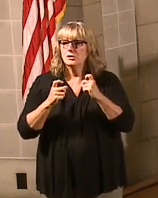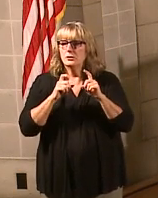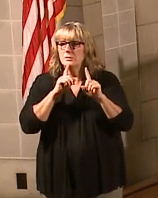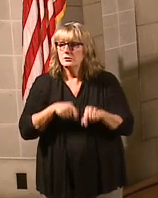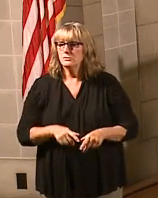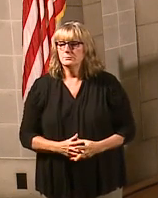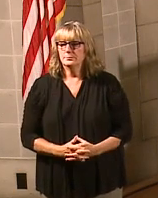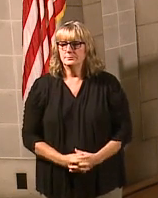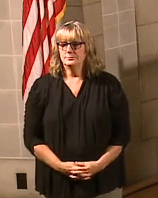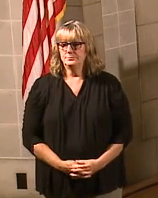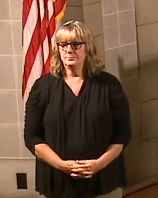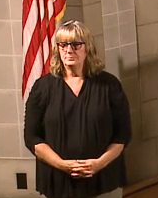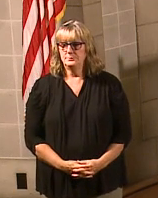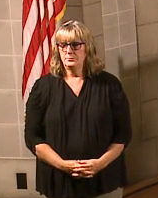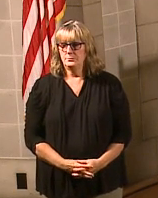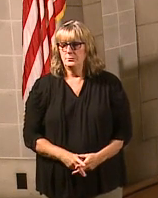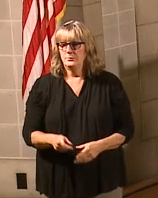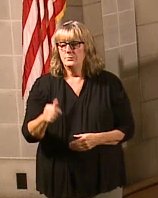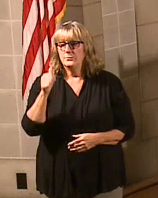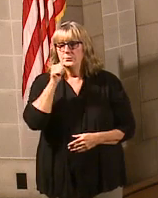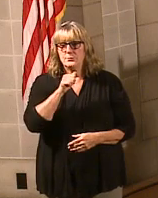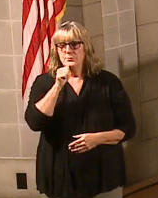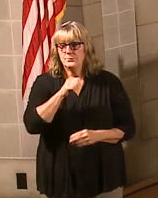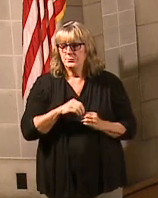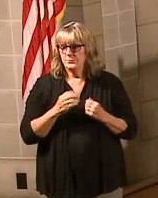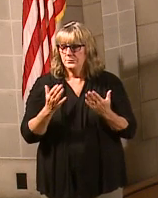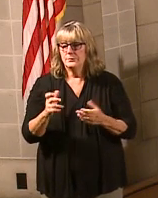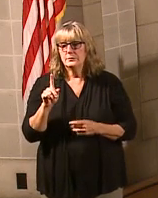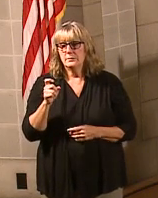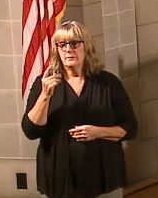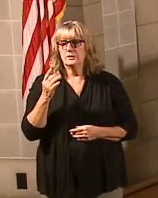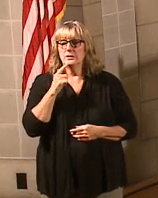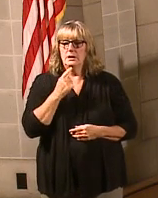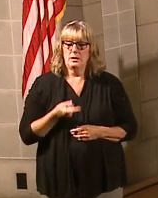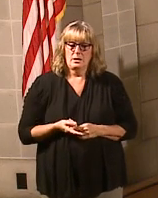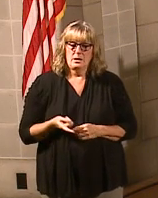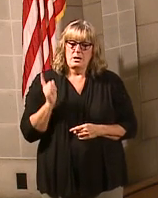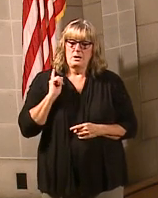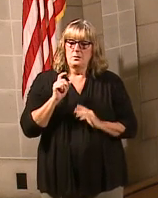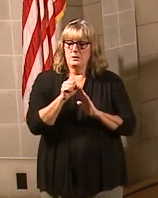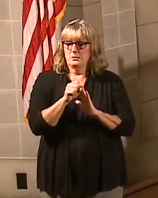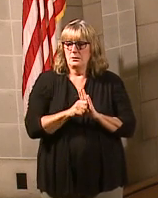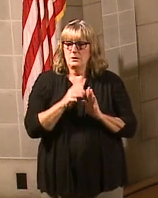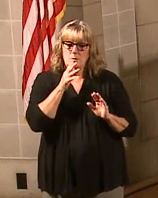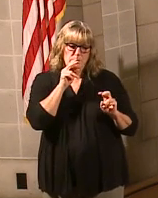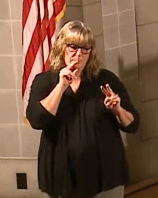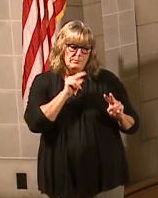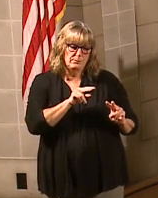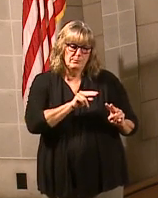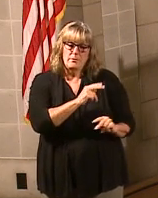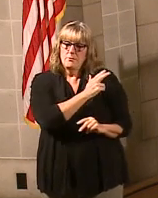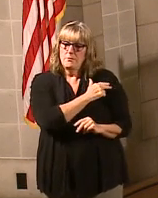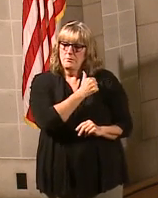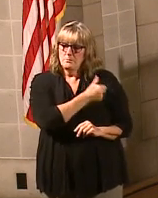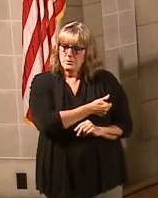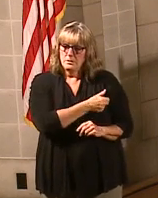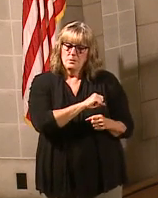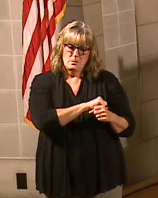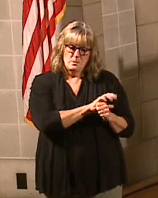SO WITH REGARD TO THAT, I WILL GO AHEAD AND OPEN UP TO